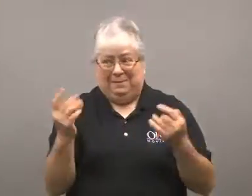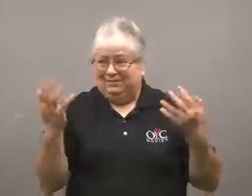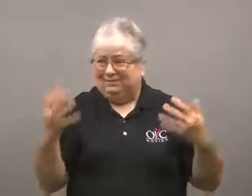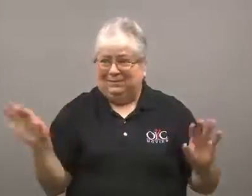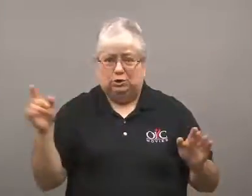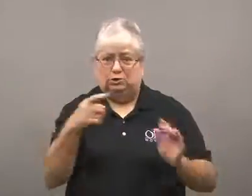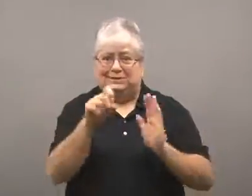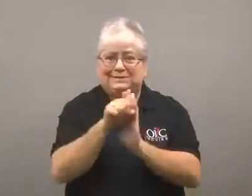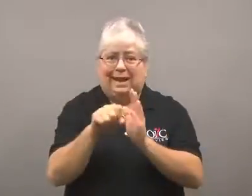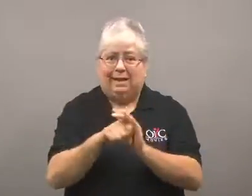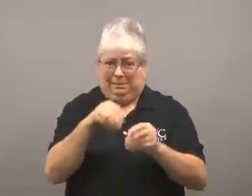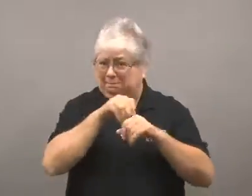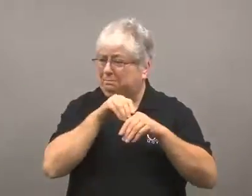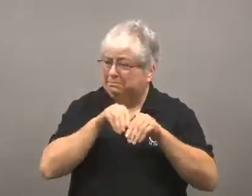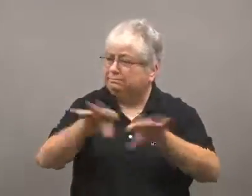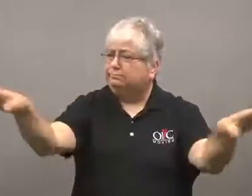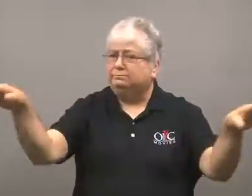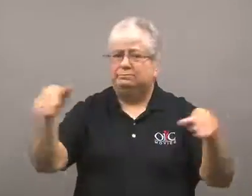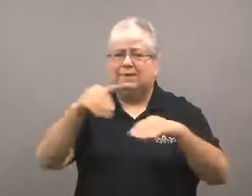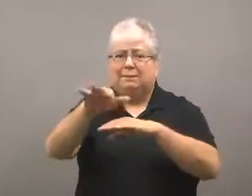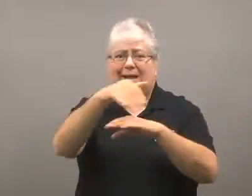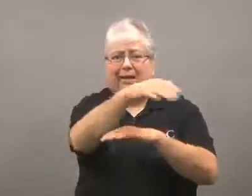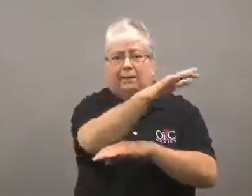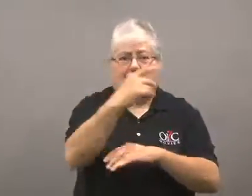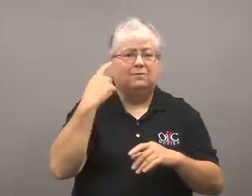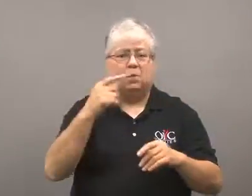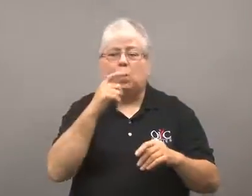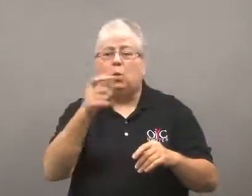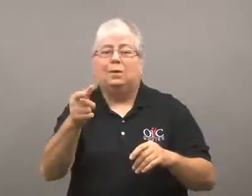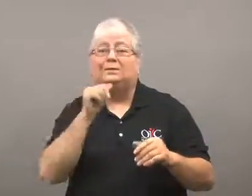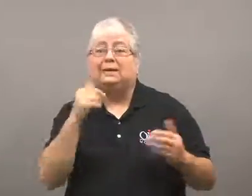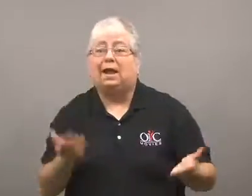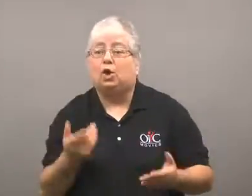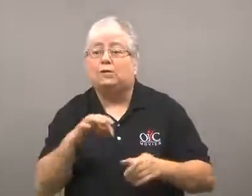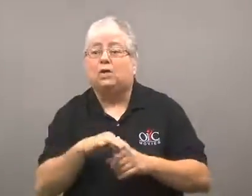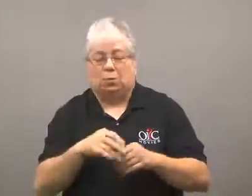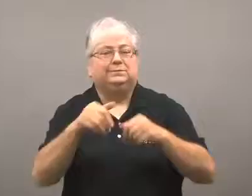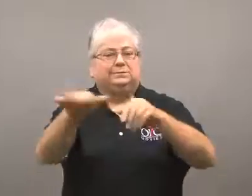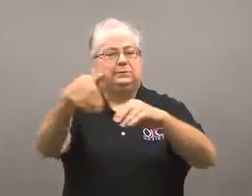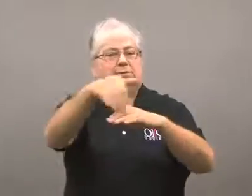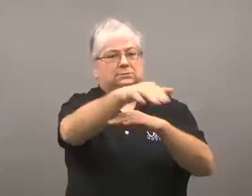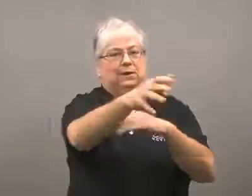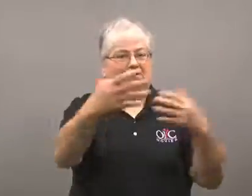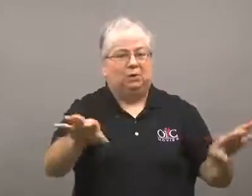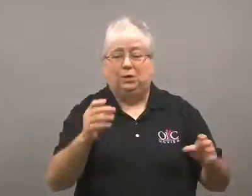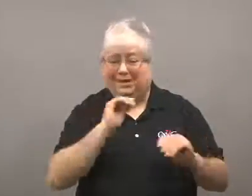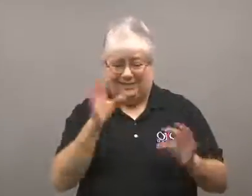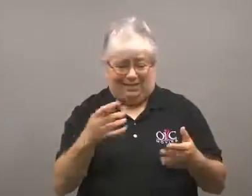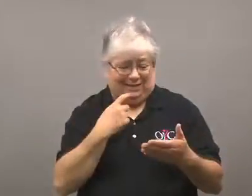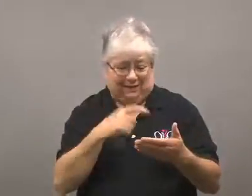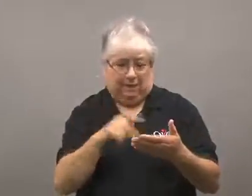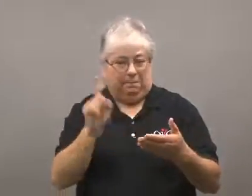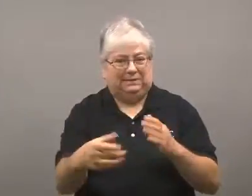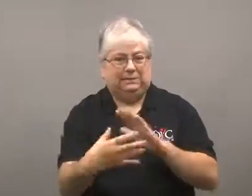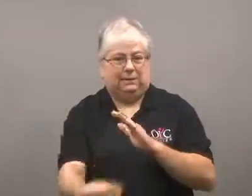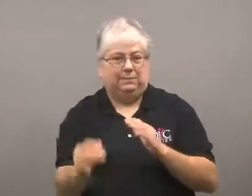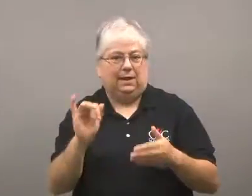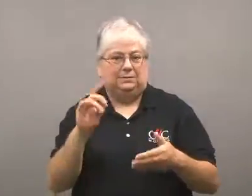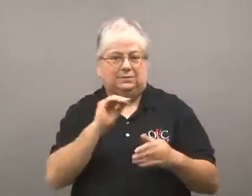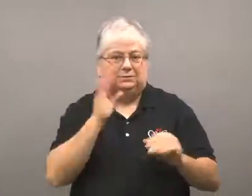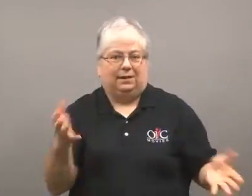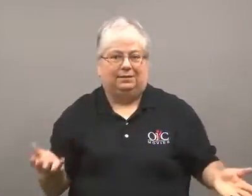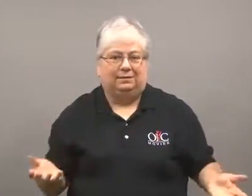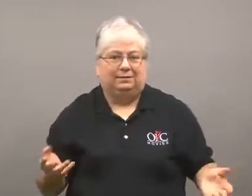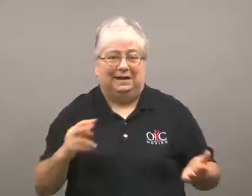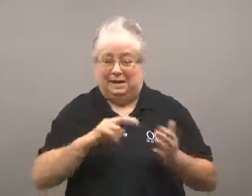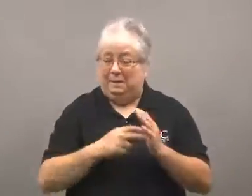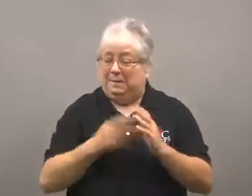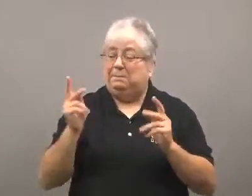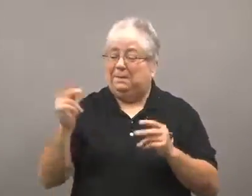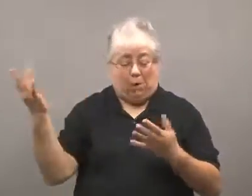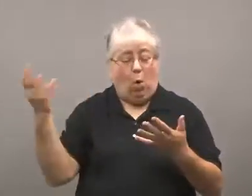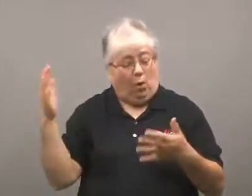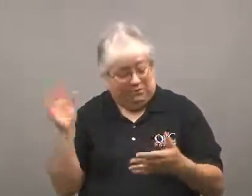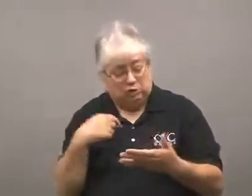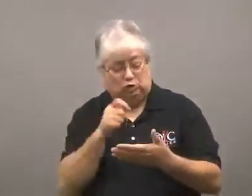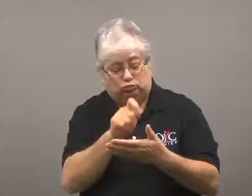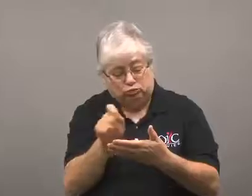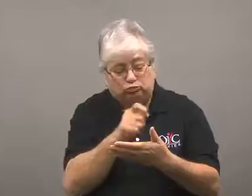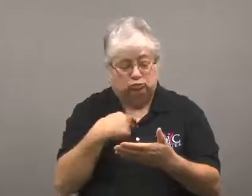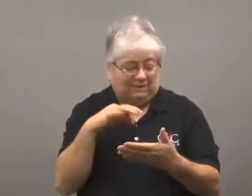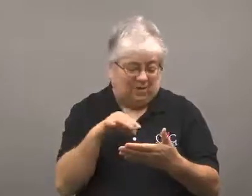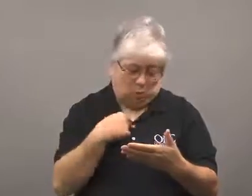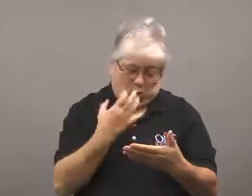The problem is, the state has already mailed out the absentee ballots.